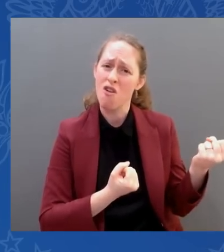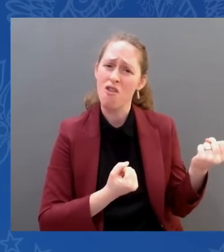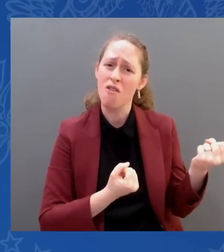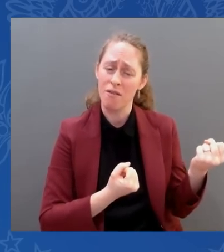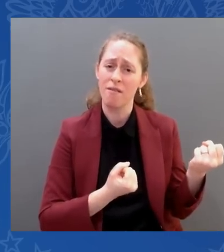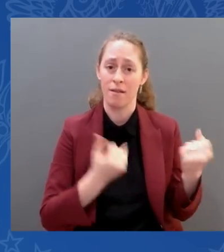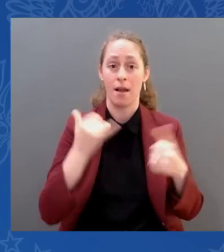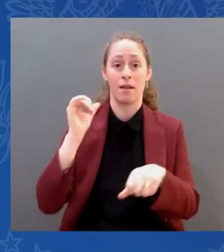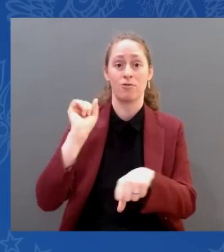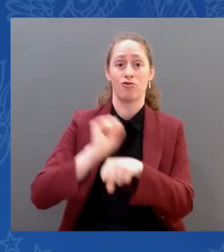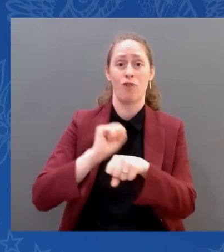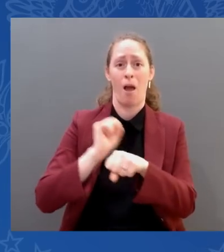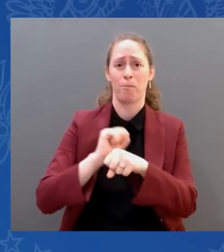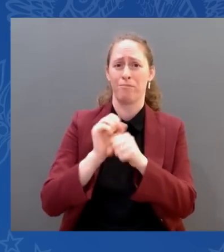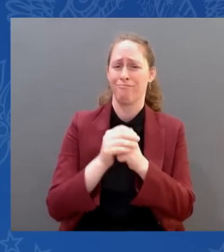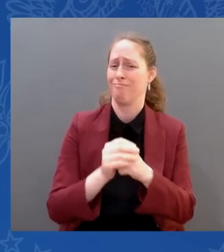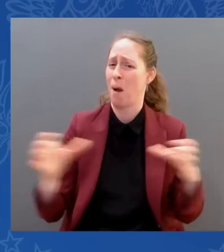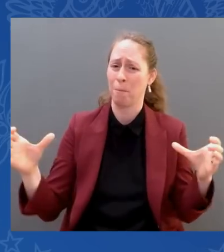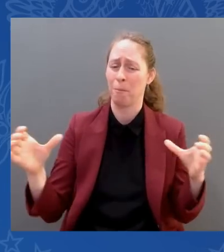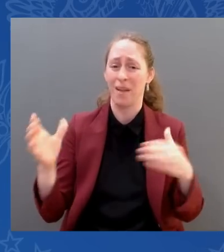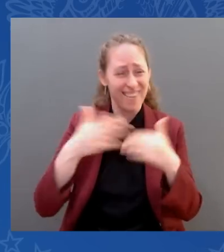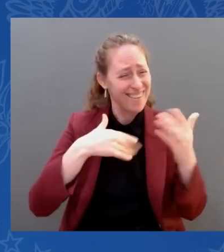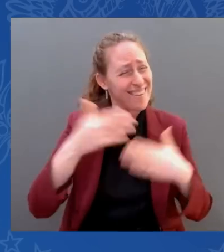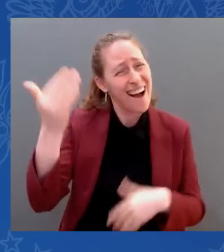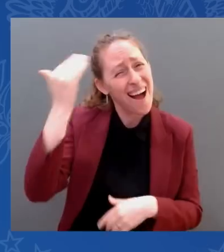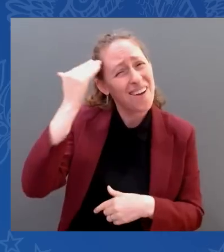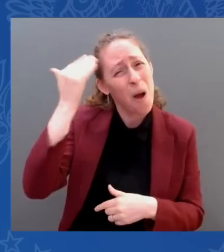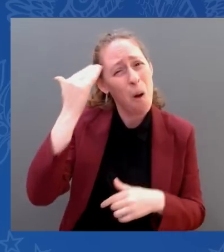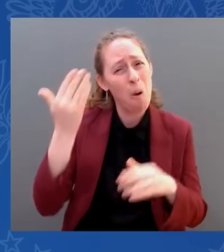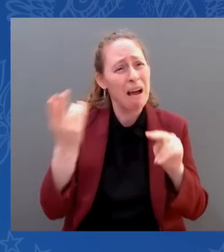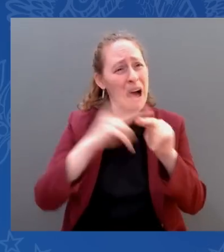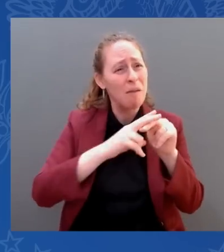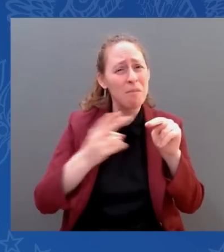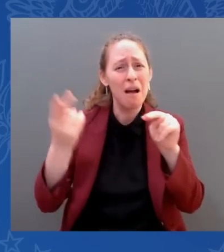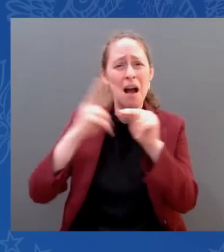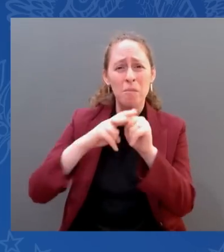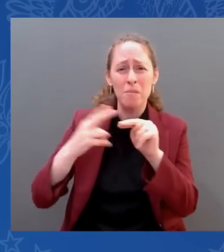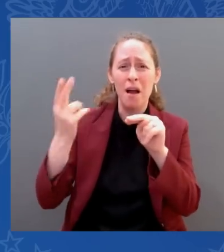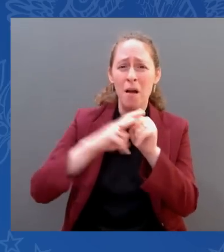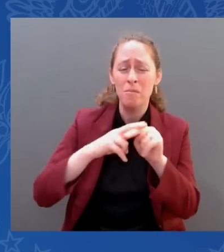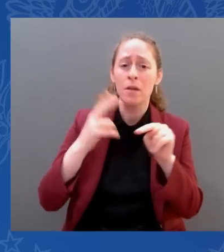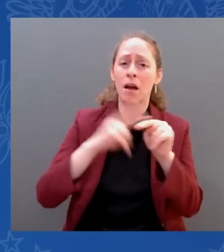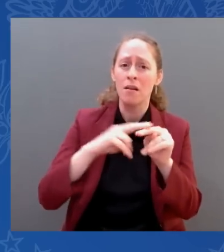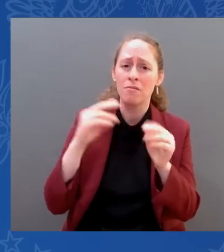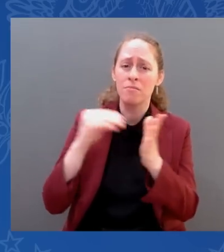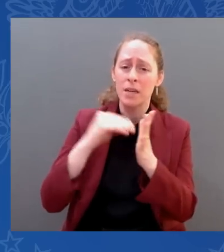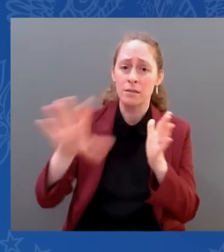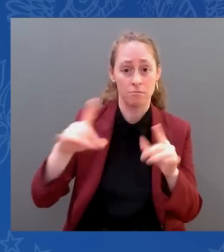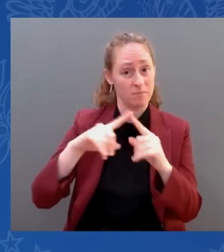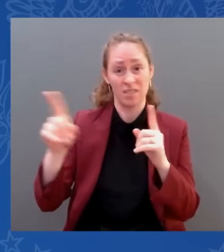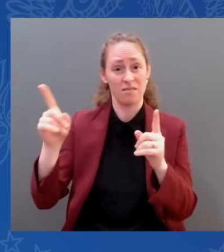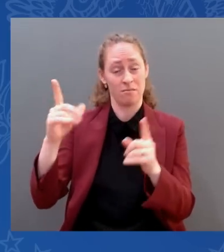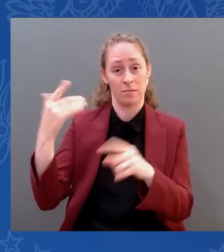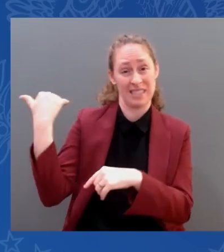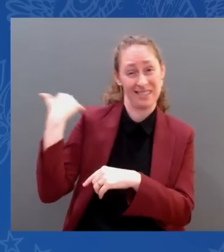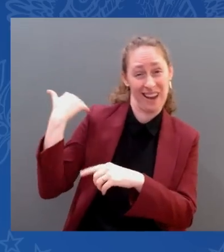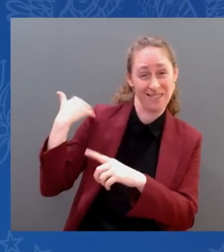We added another 390,000 jobs last month; 8,700,000 new jobs since I took office.